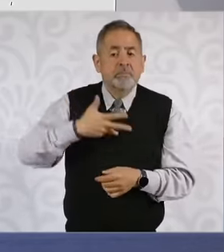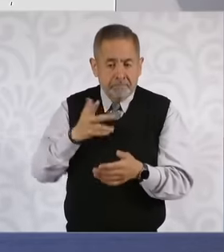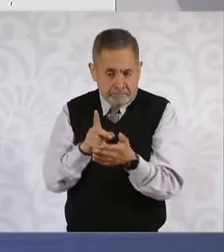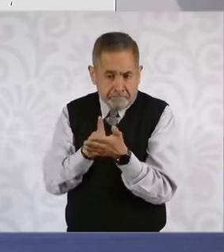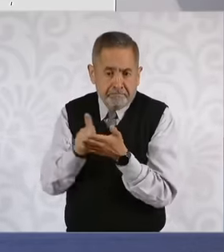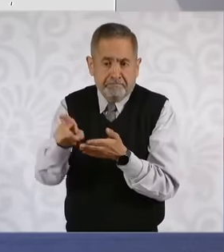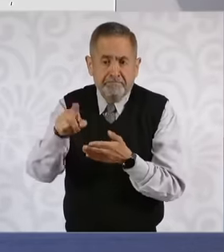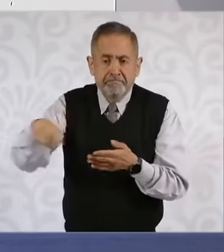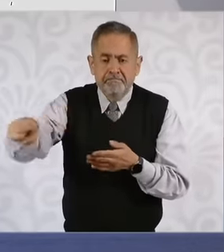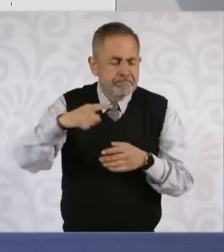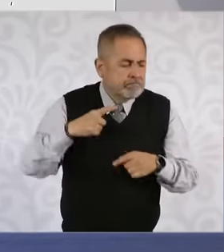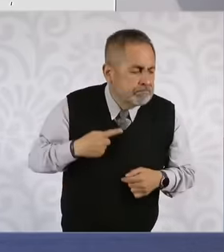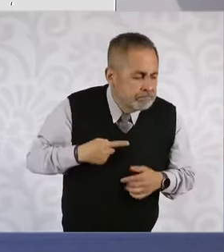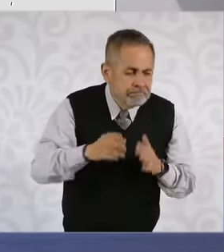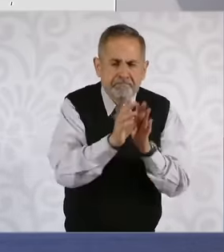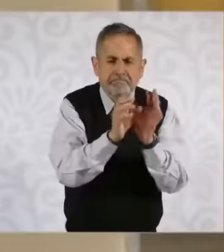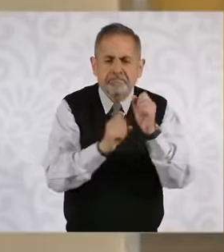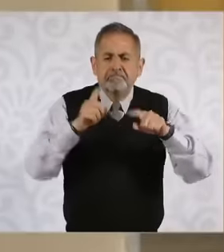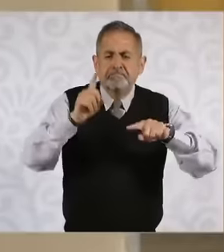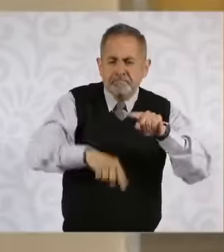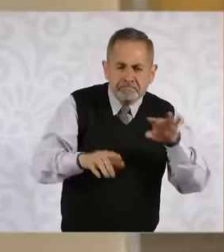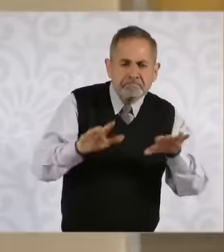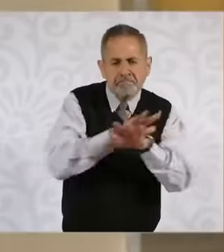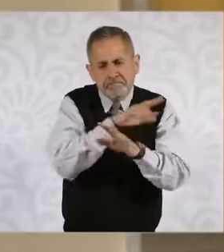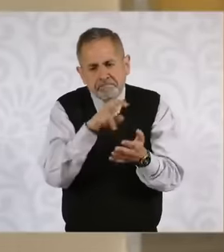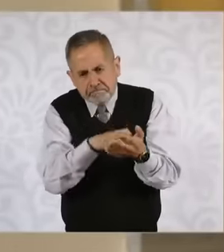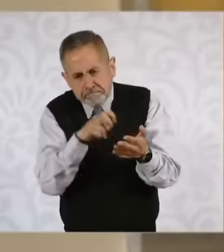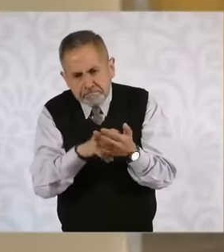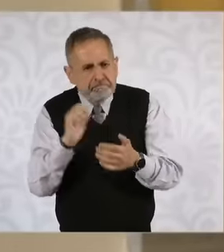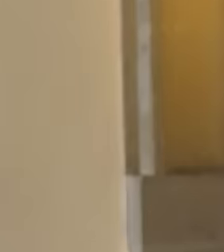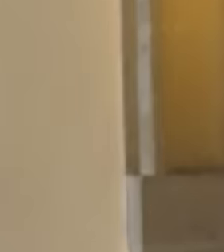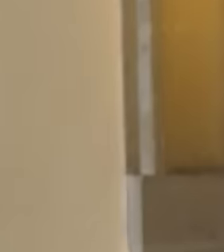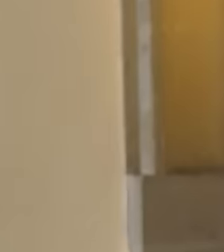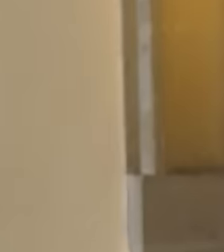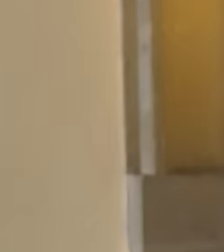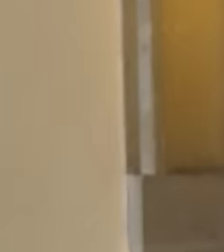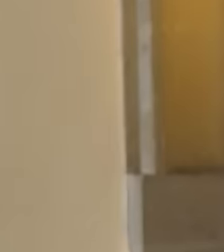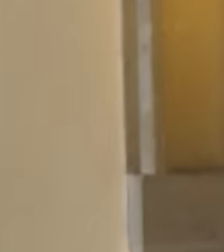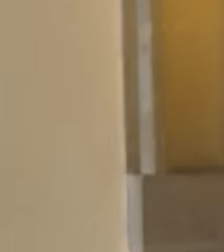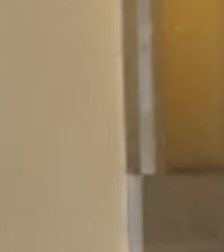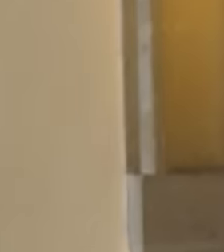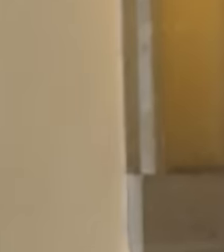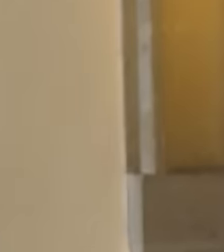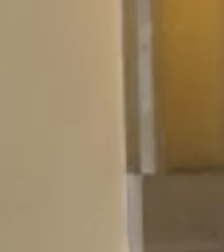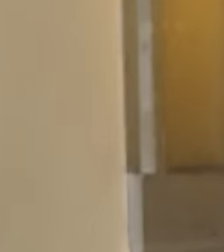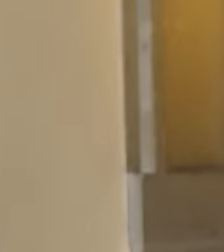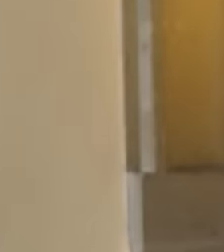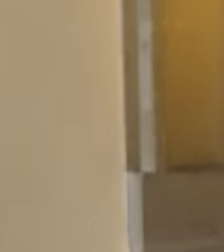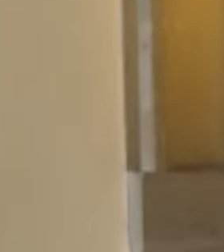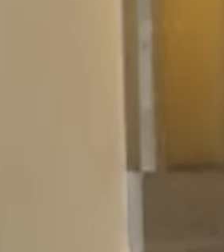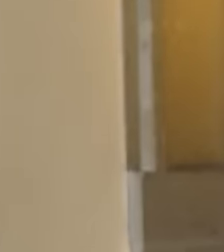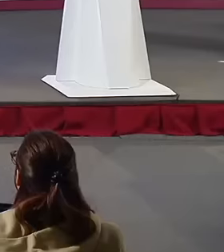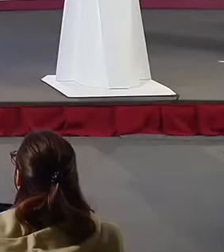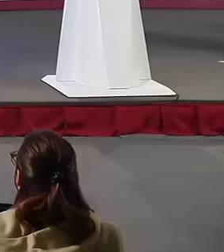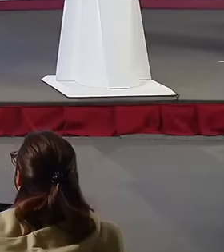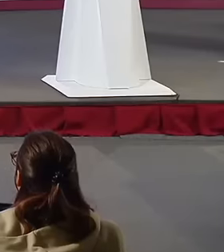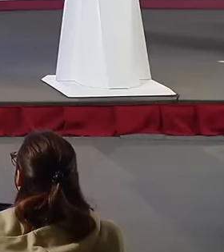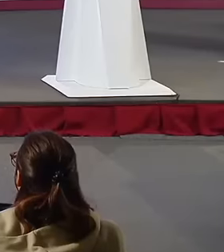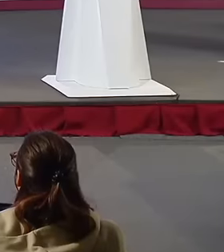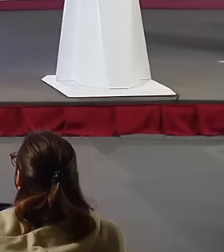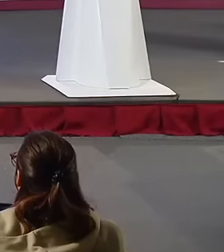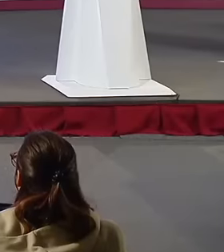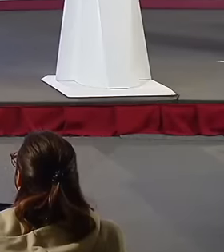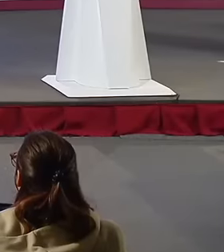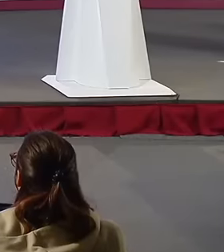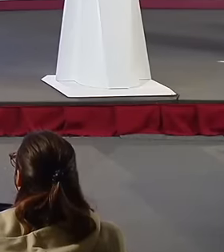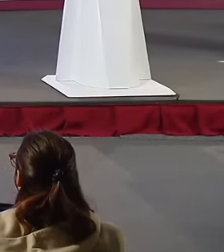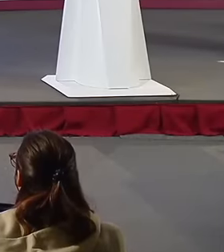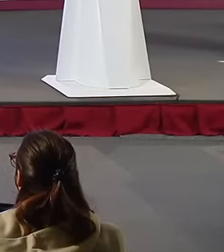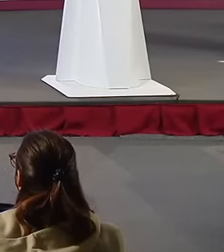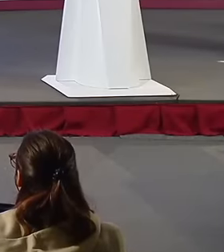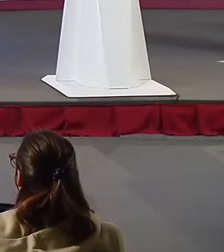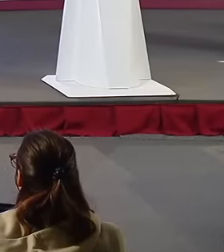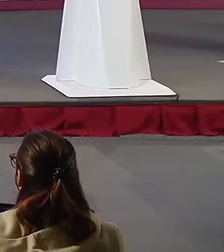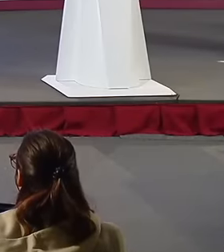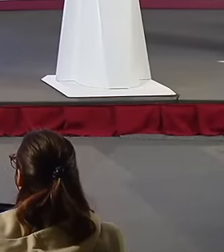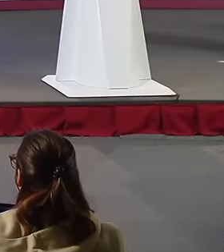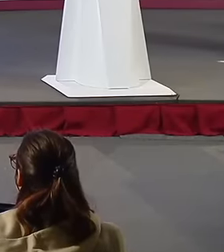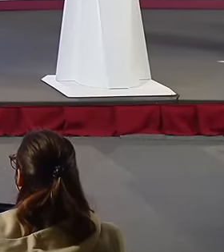to alter or modify the form of its government that follows article 135 of the political constitution of